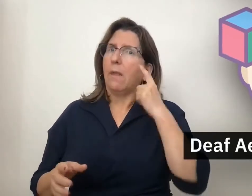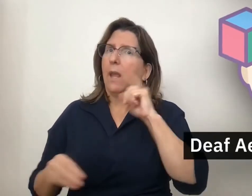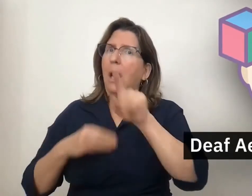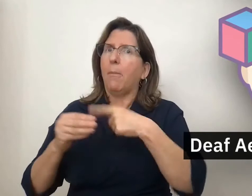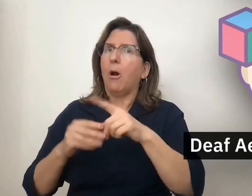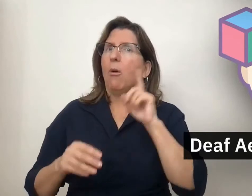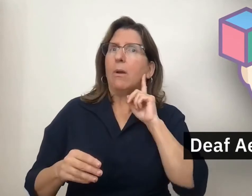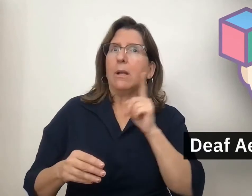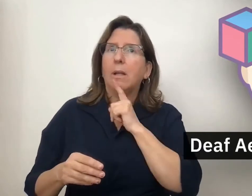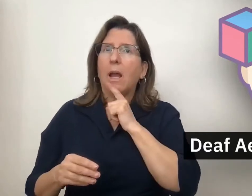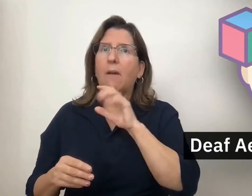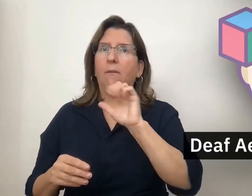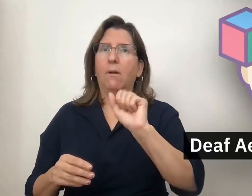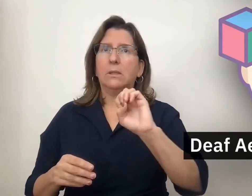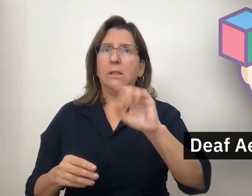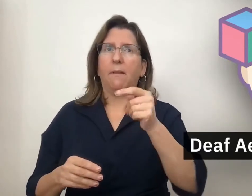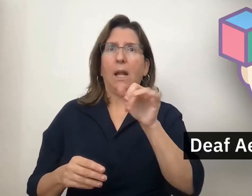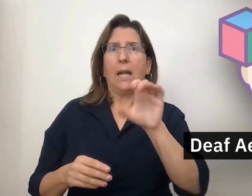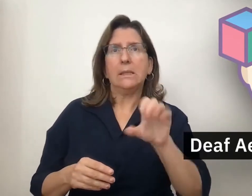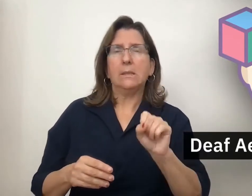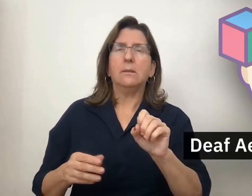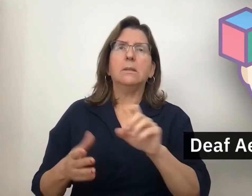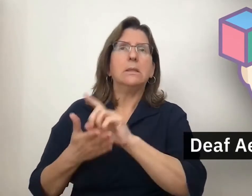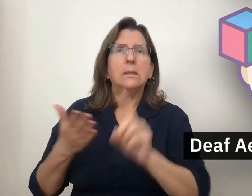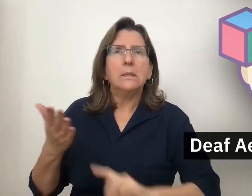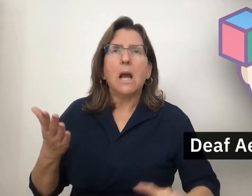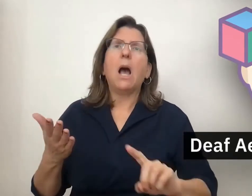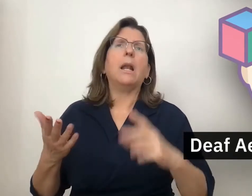Design should include deaf aesthetics.